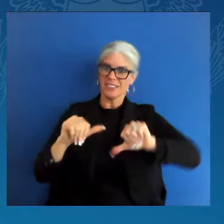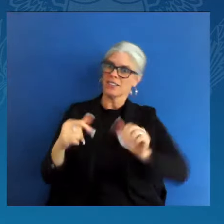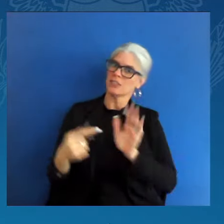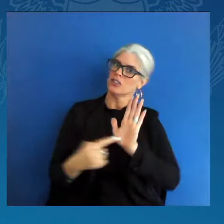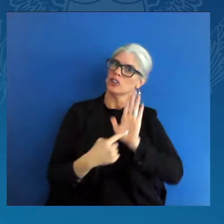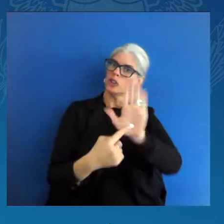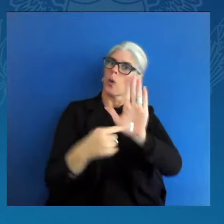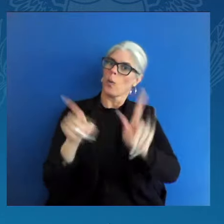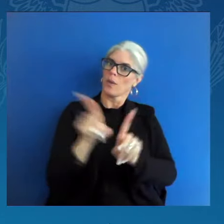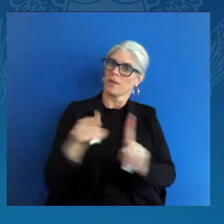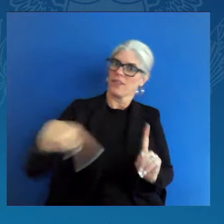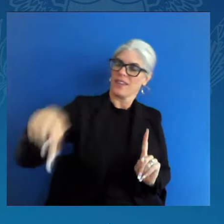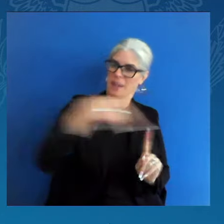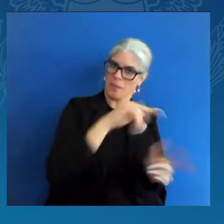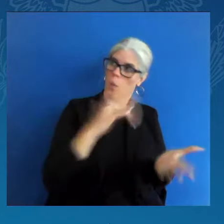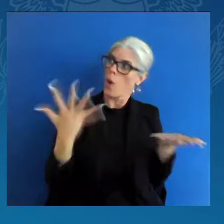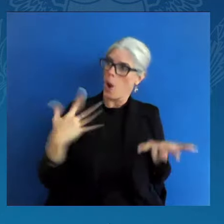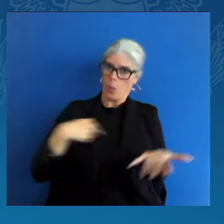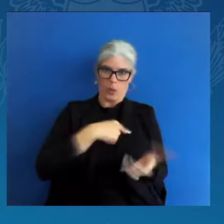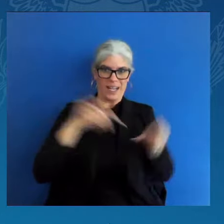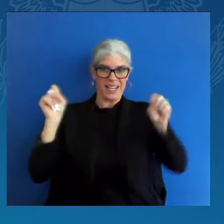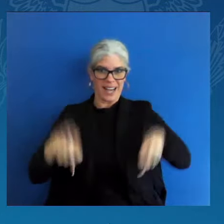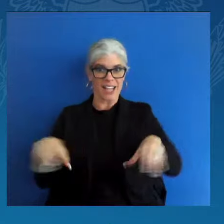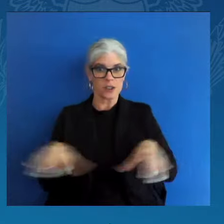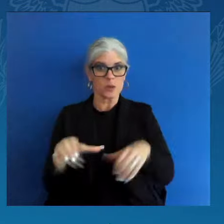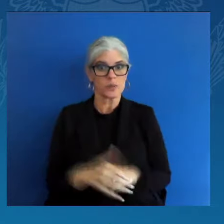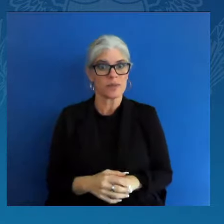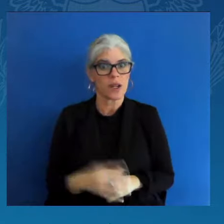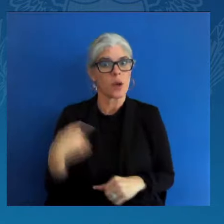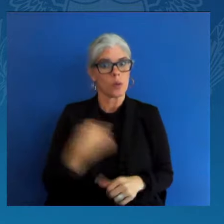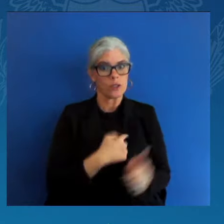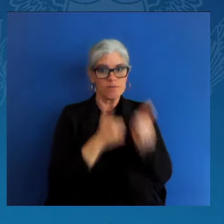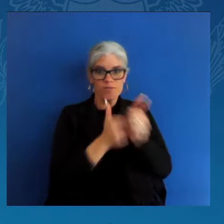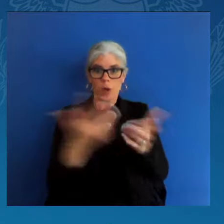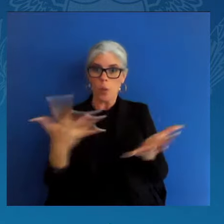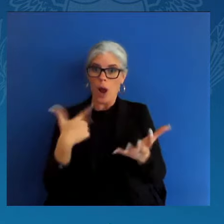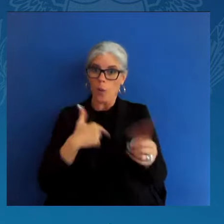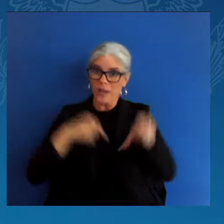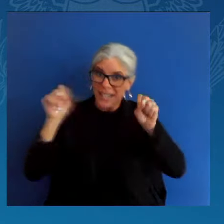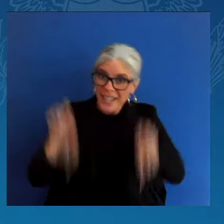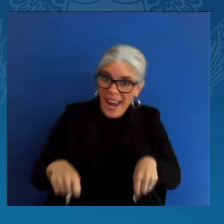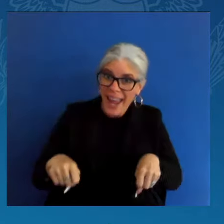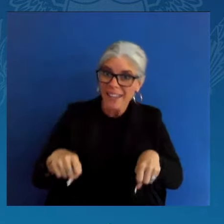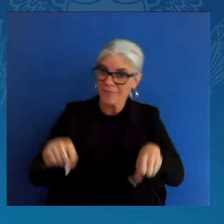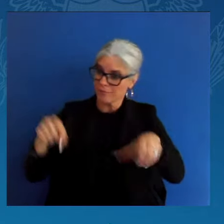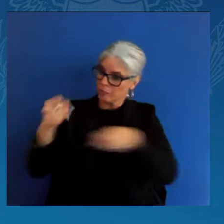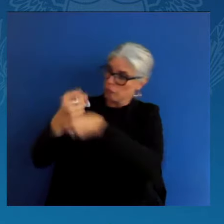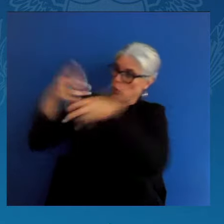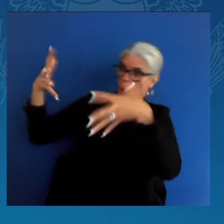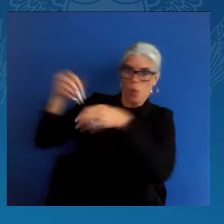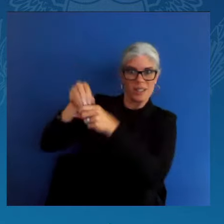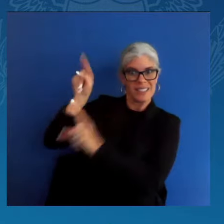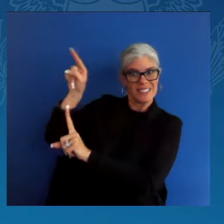And we believe that the Artemis Accords provides a framework. It's a tremendous global leadership